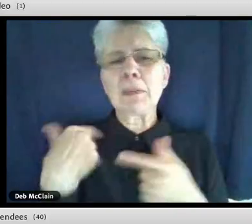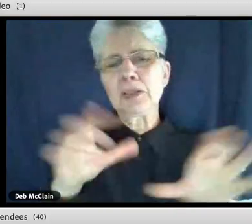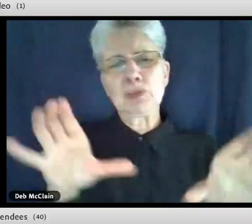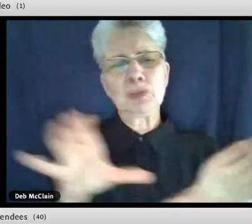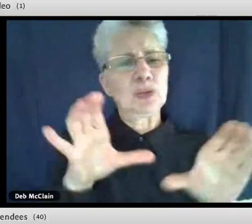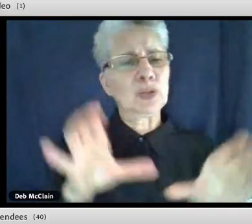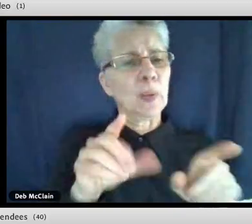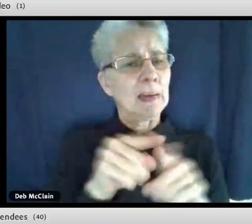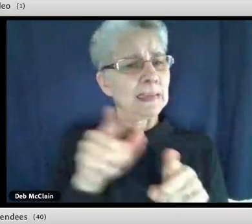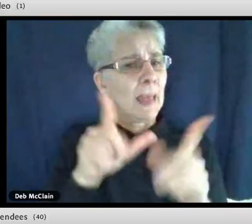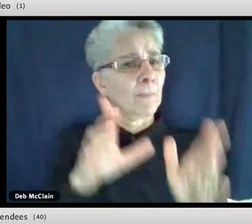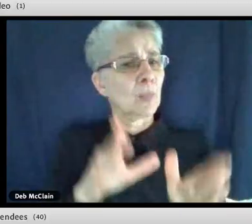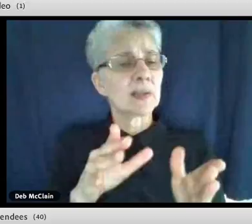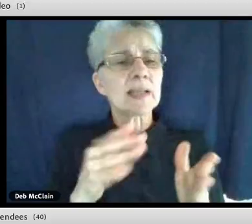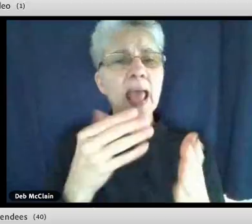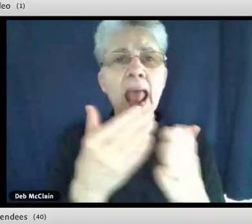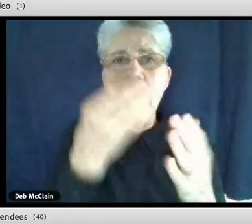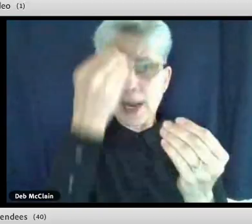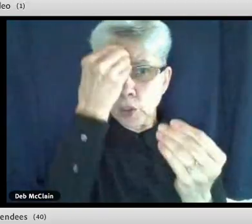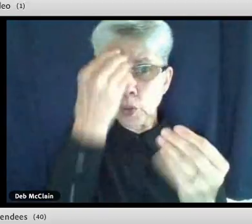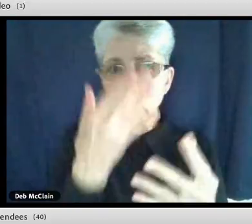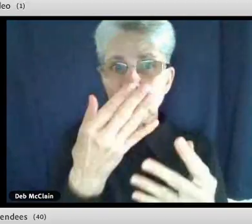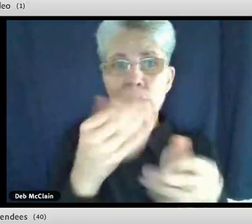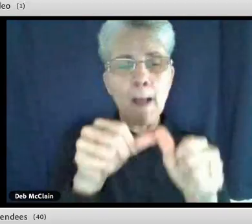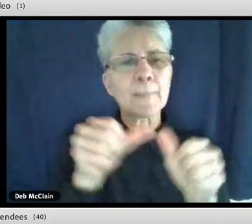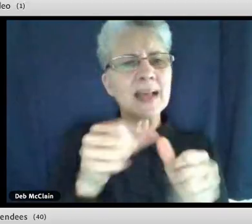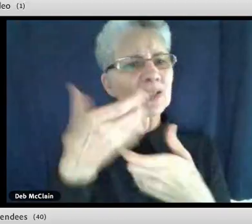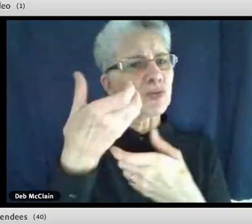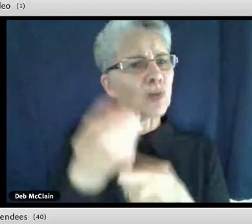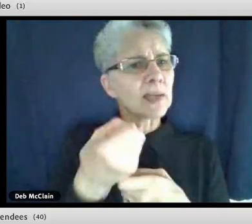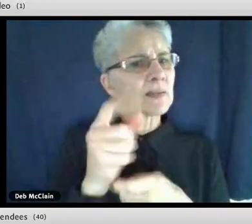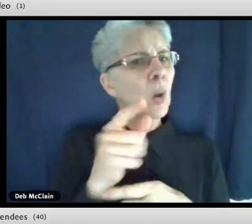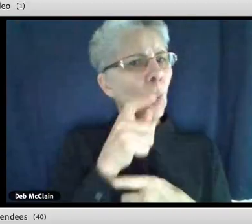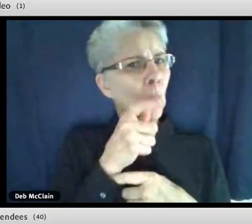And, you know, what news sites can we trust? And so I'm going to go through a couple of those